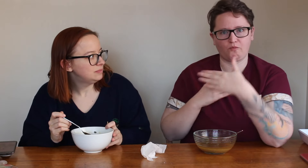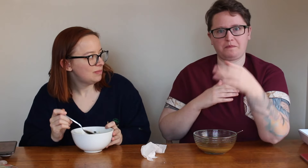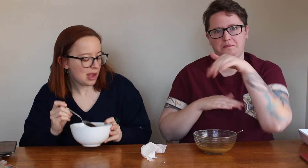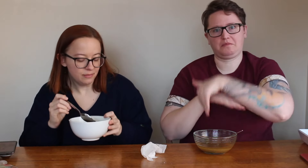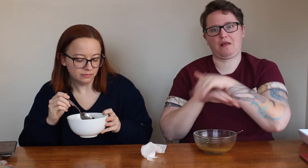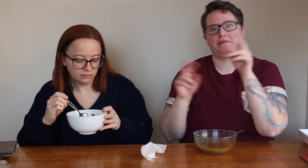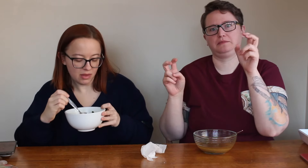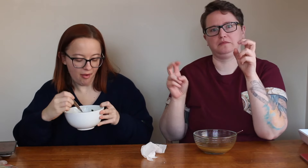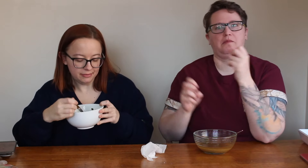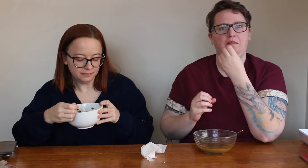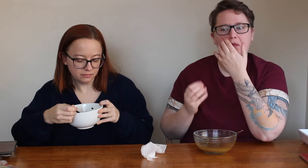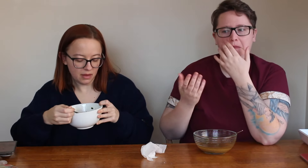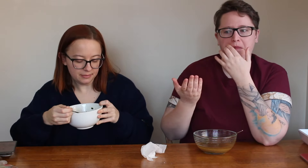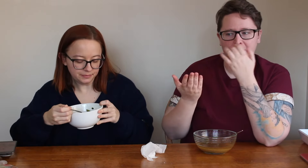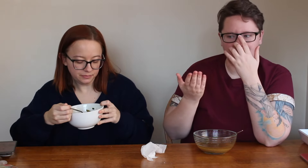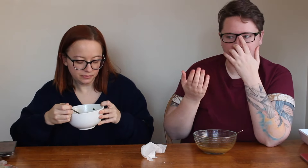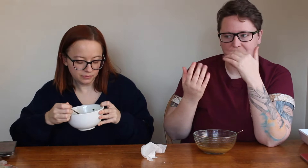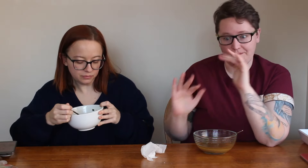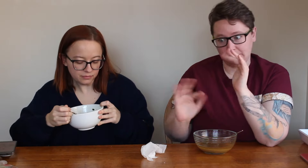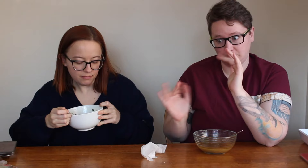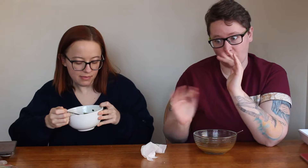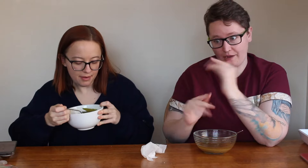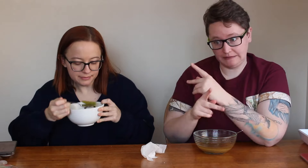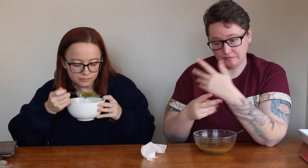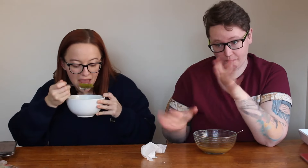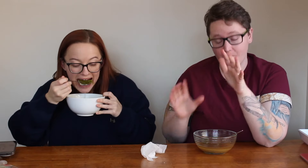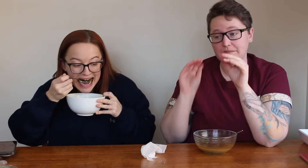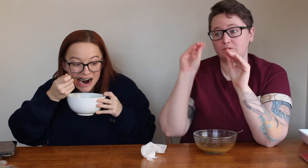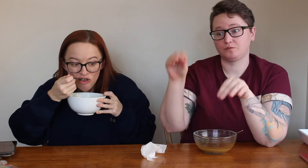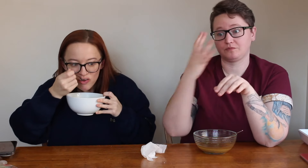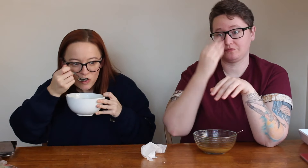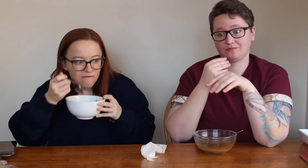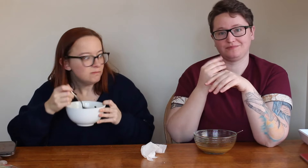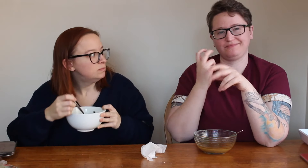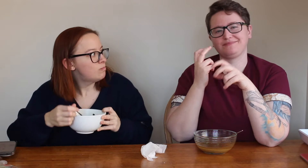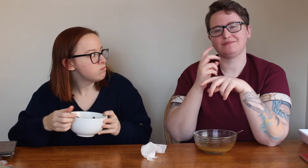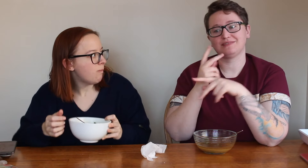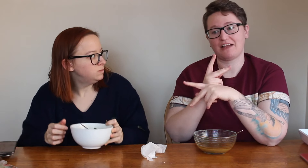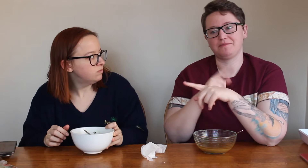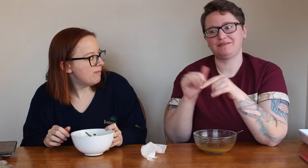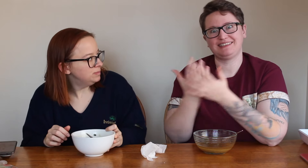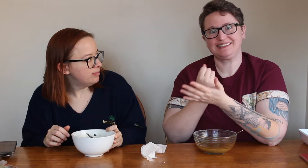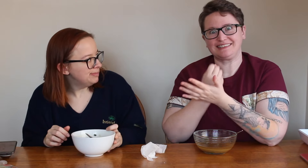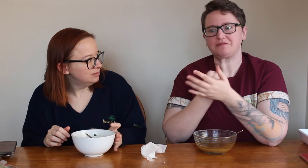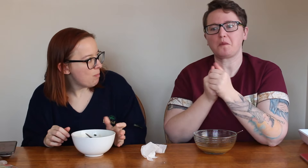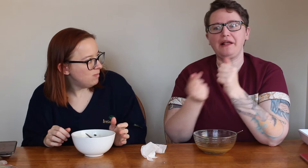I usually get done a little bit early about four o'clock she picks me up from work. And Then so after that I'm working all day and then I head home